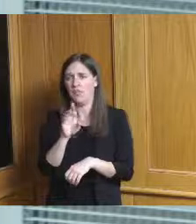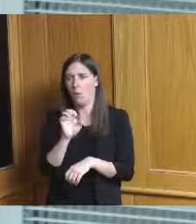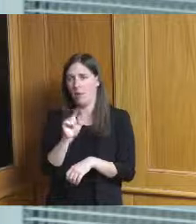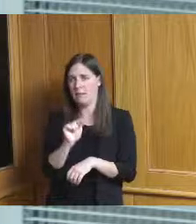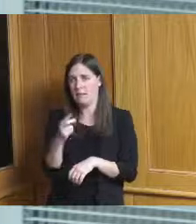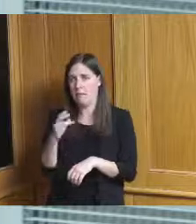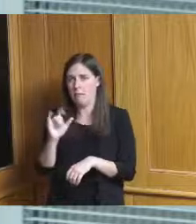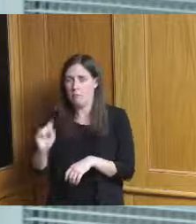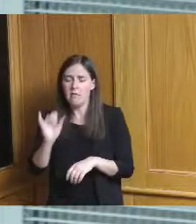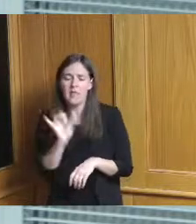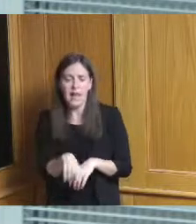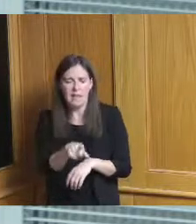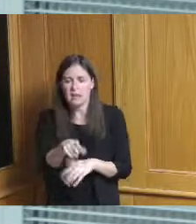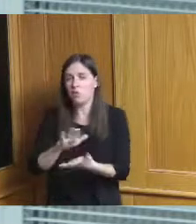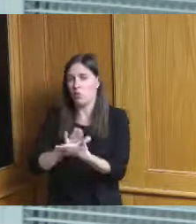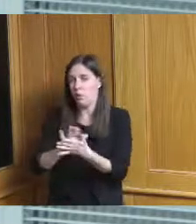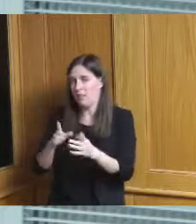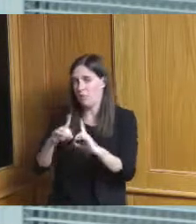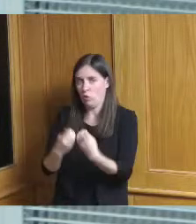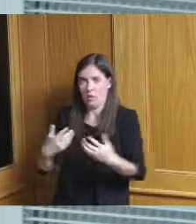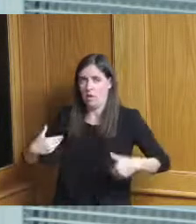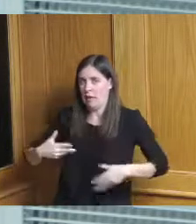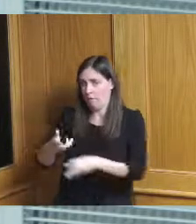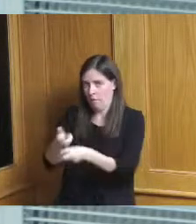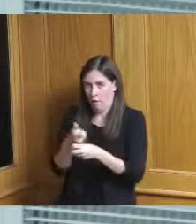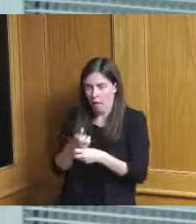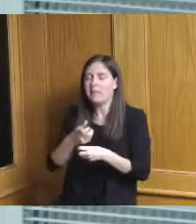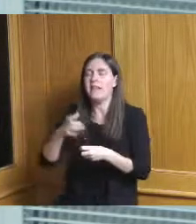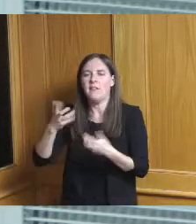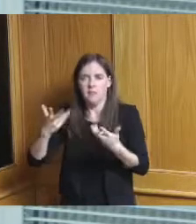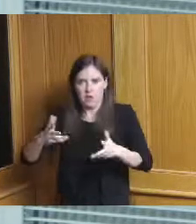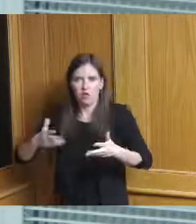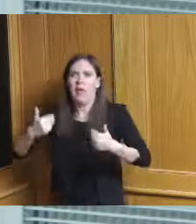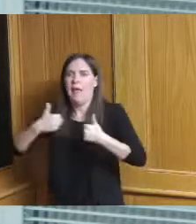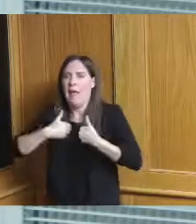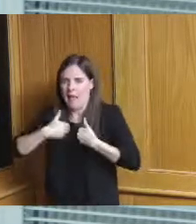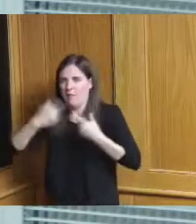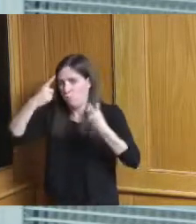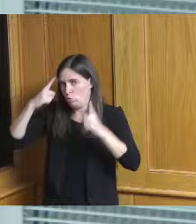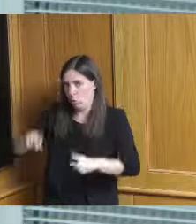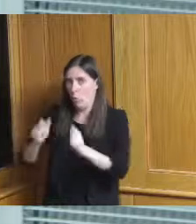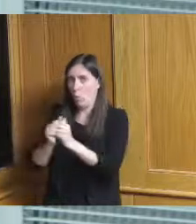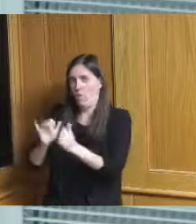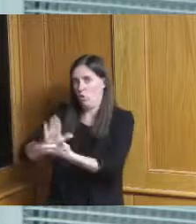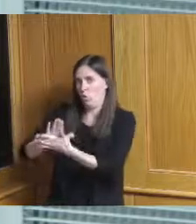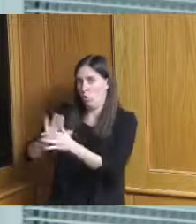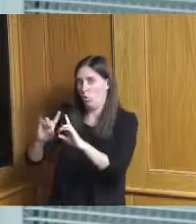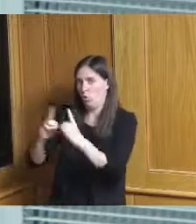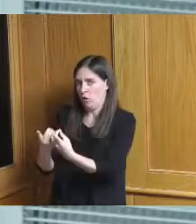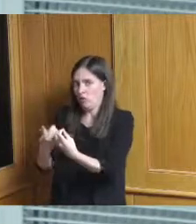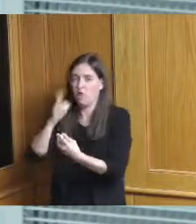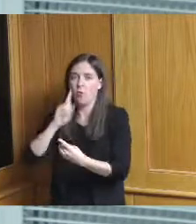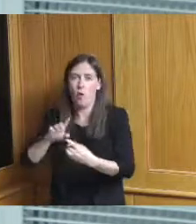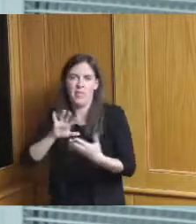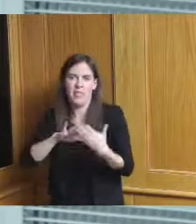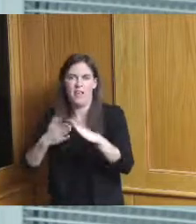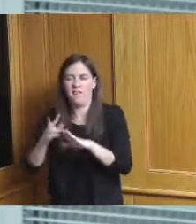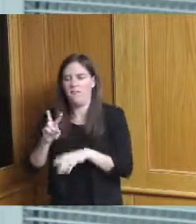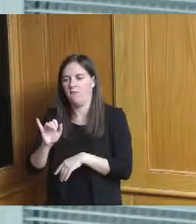received the payment this year the company has a compensation agreement with the force local school district relieving the village of Newtown for many and all obligations to engage